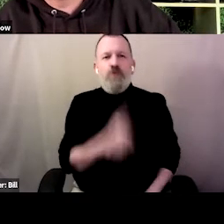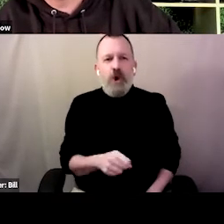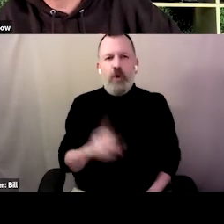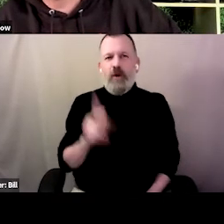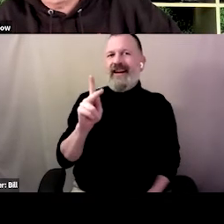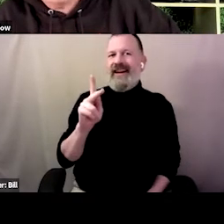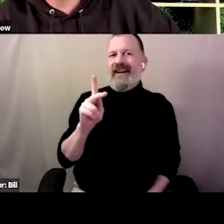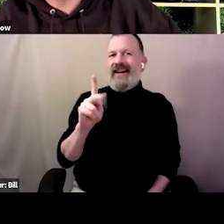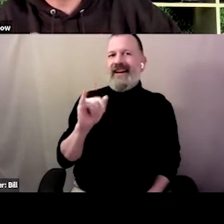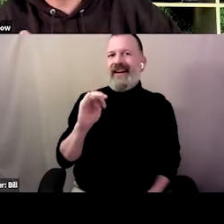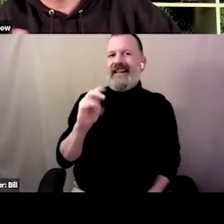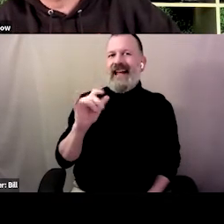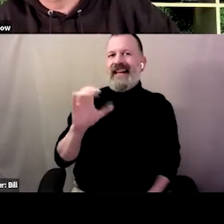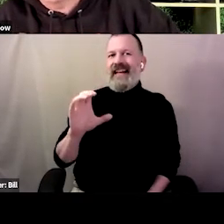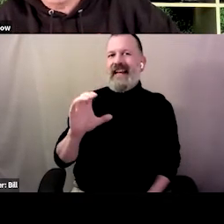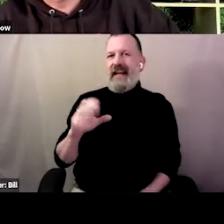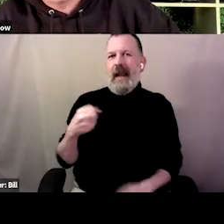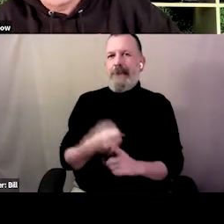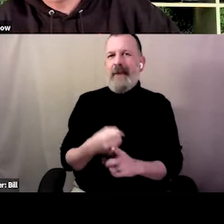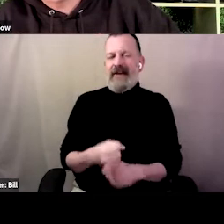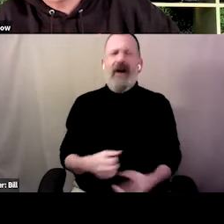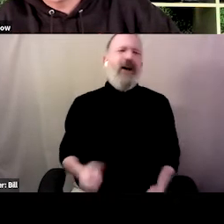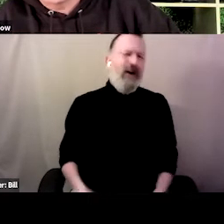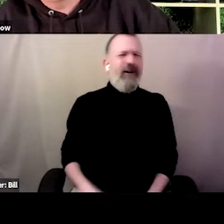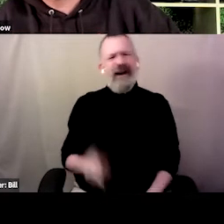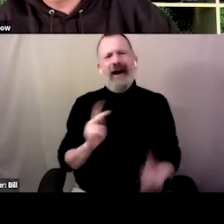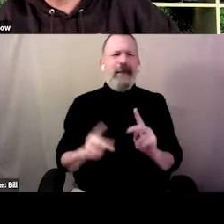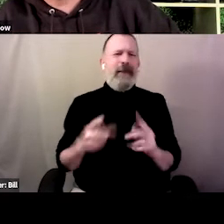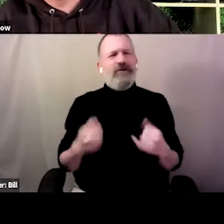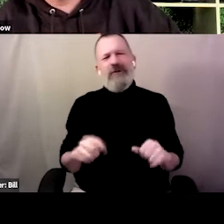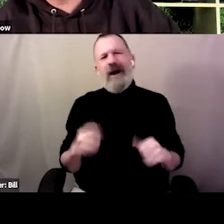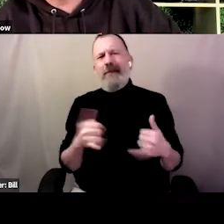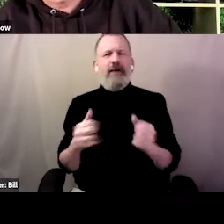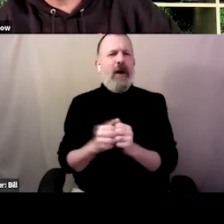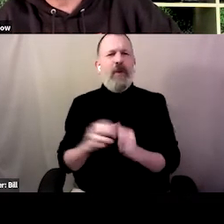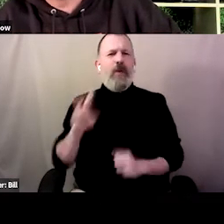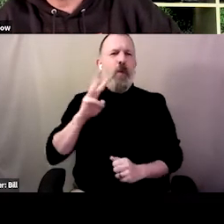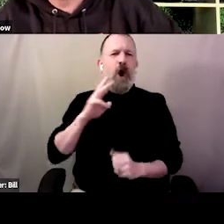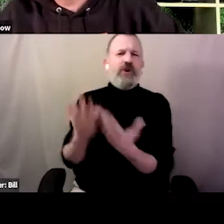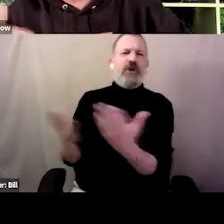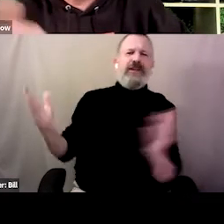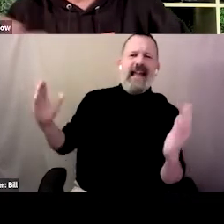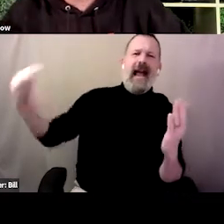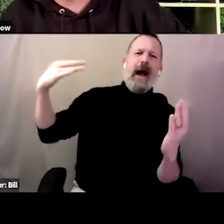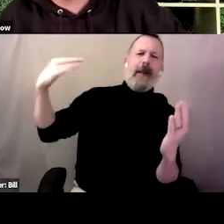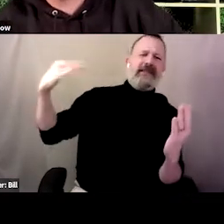CalebBarlow: Yeah. We've seen people try to play a while with dams and energy companies, but most that's nation state activity just poking at the perimeter,